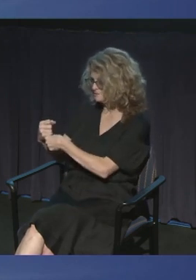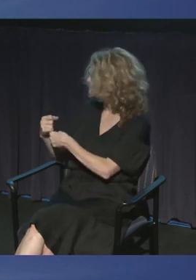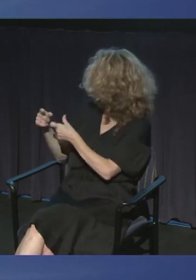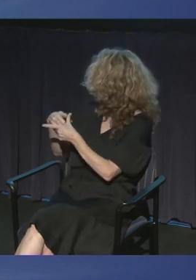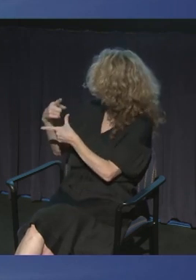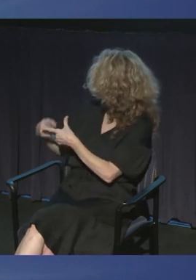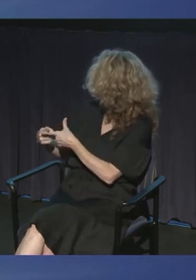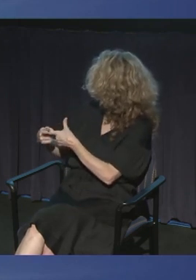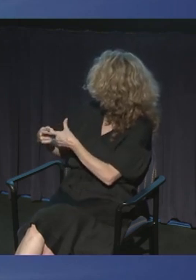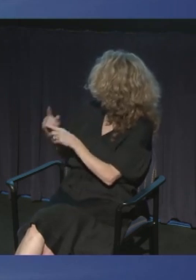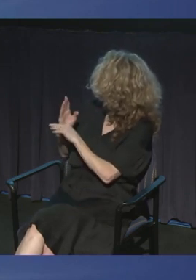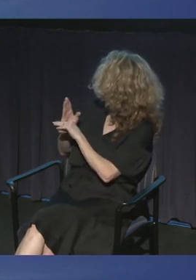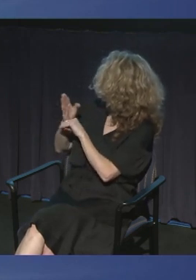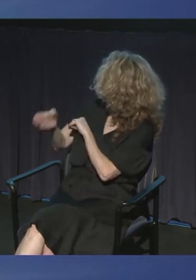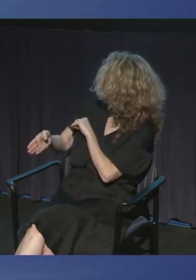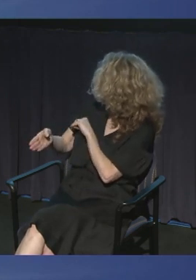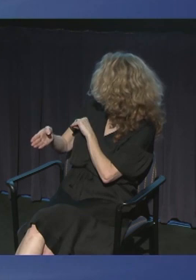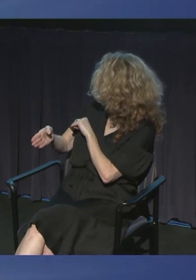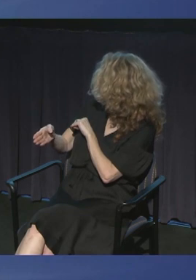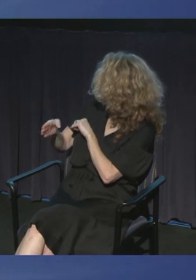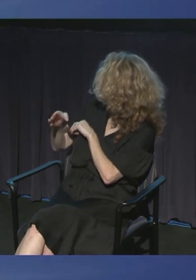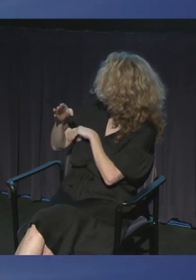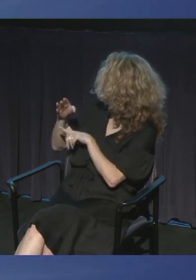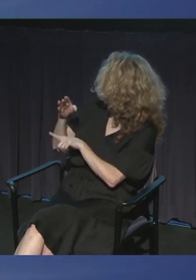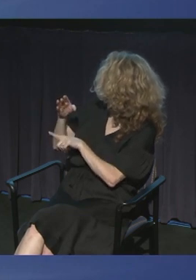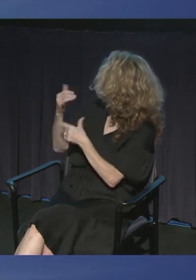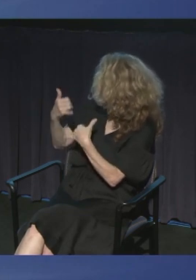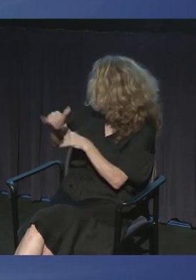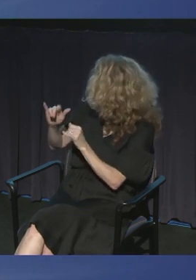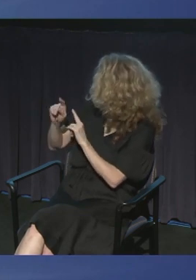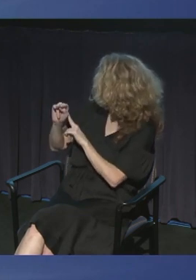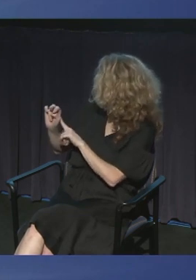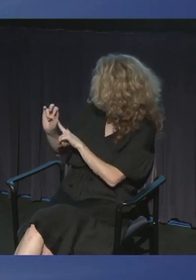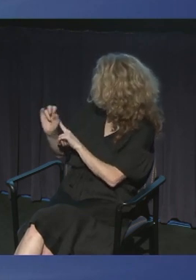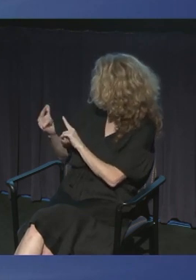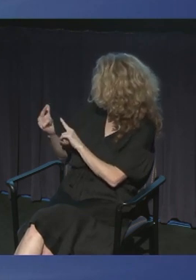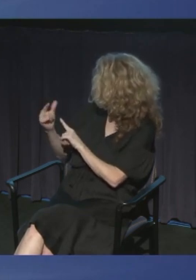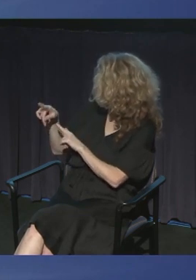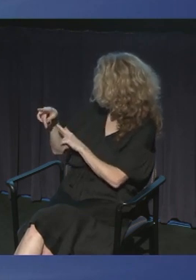THEY GO THROUGH POST-TRANSLATIONAL ALLOCATION THAT IS STILL THE PRIMING PHASE